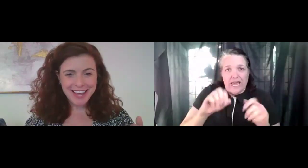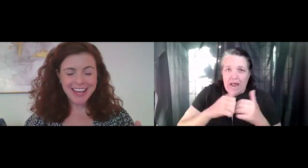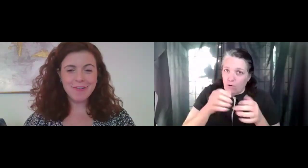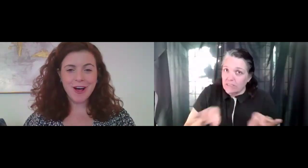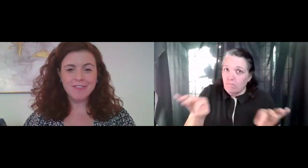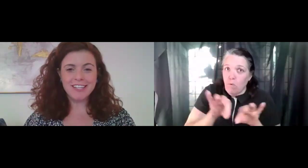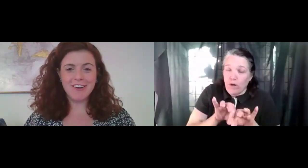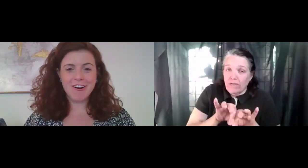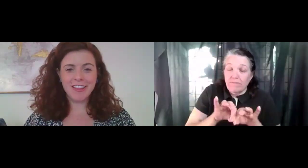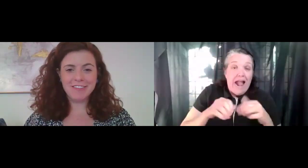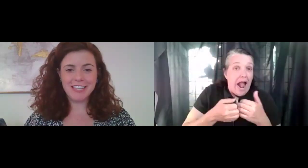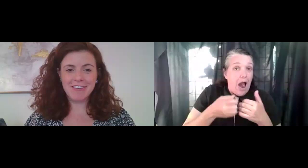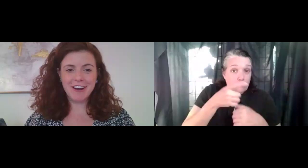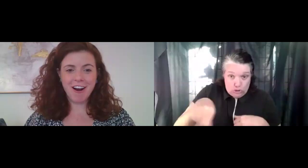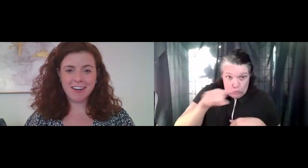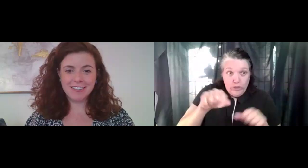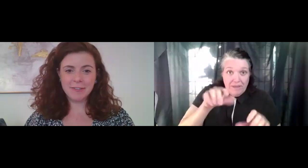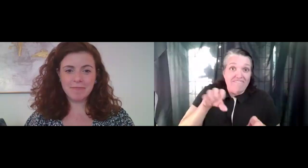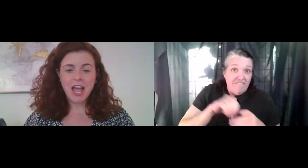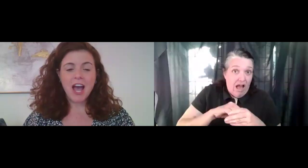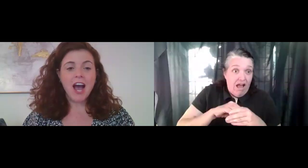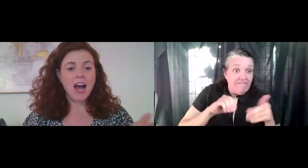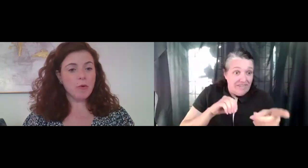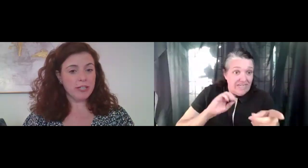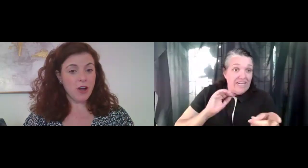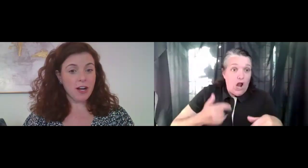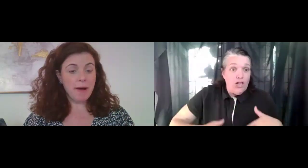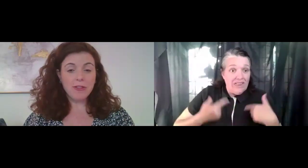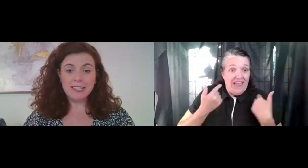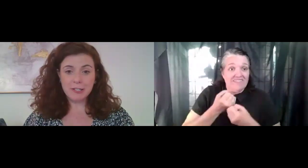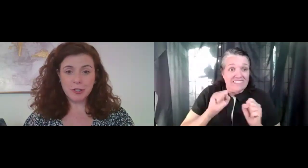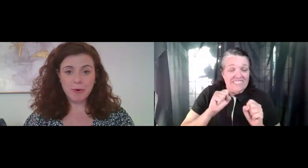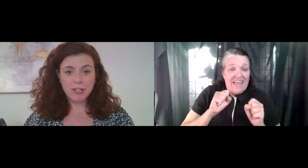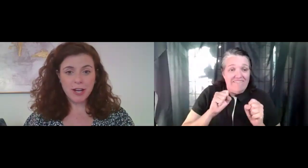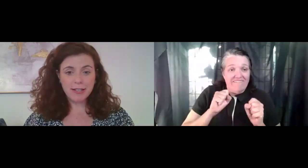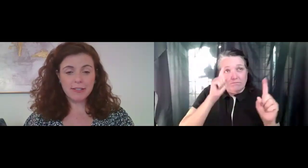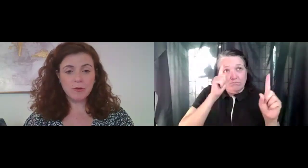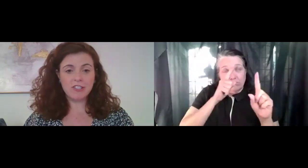can get involved in our life saving cause. We're going to talk about the Decision Project, which